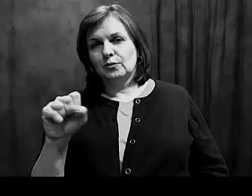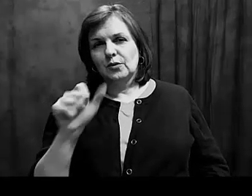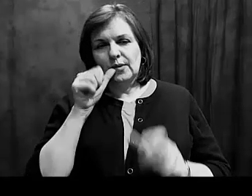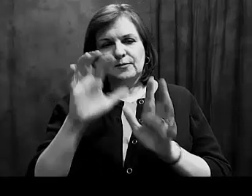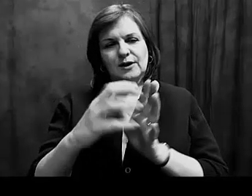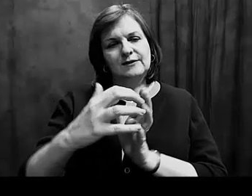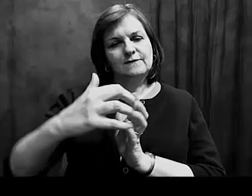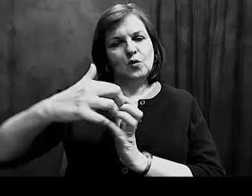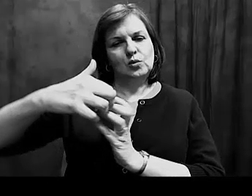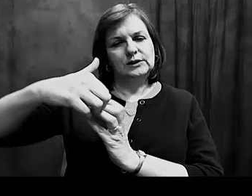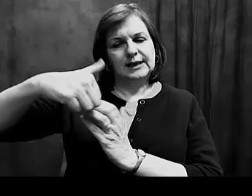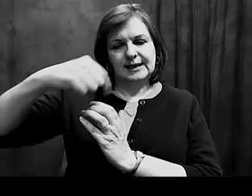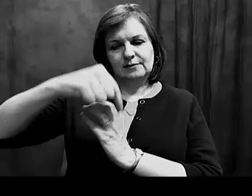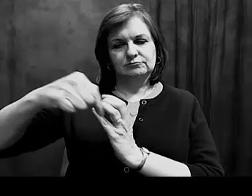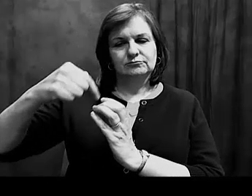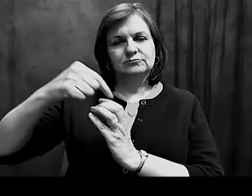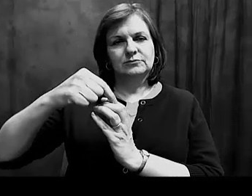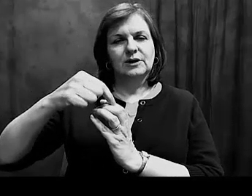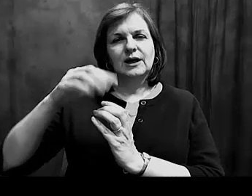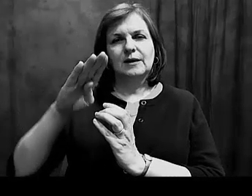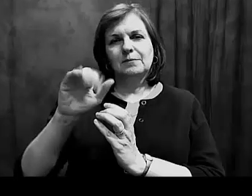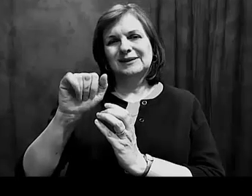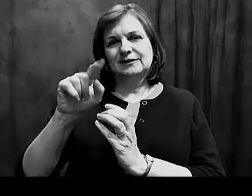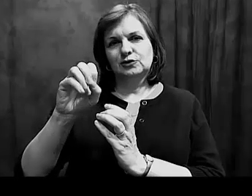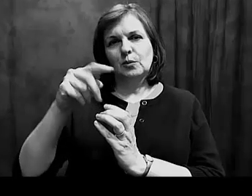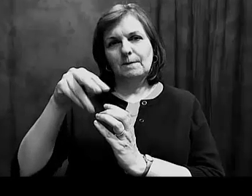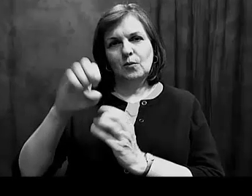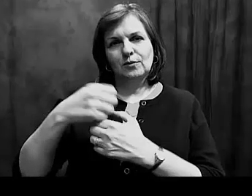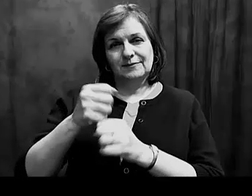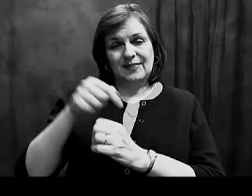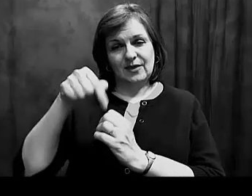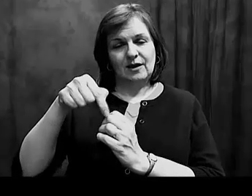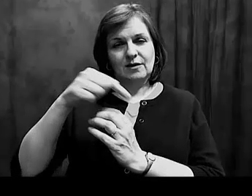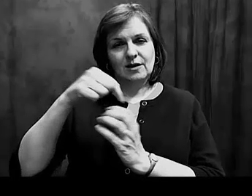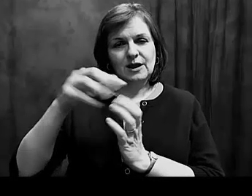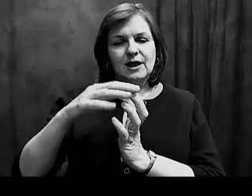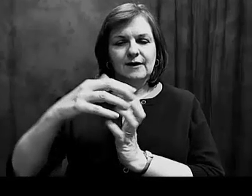and folding in to form those germ layers and as it folds in whether not the blastopore becomes